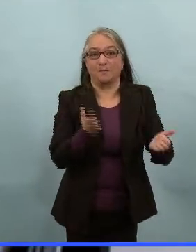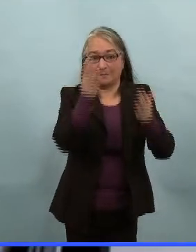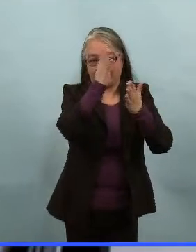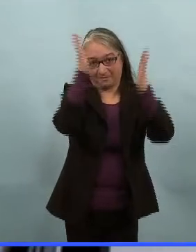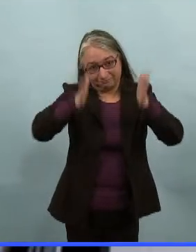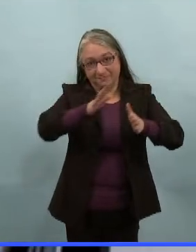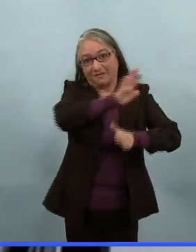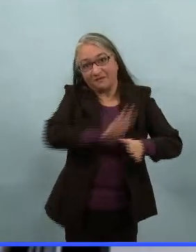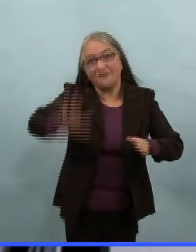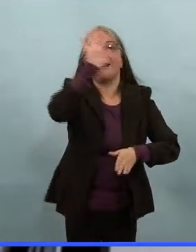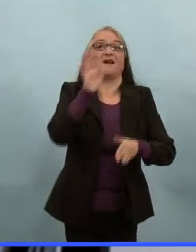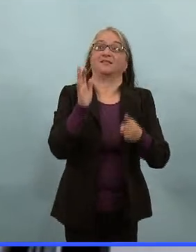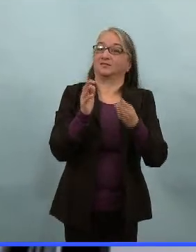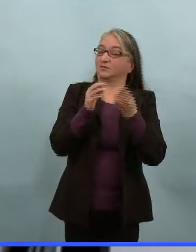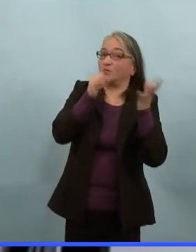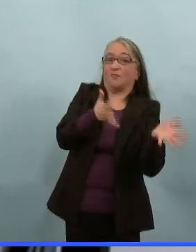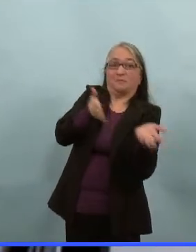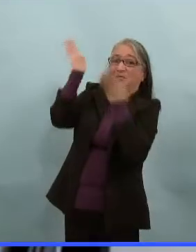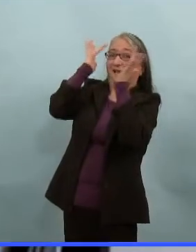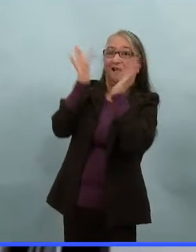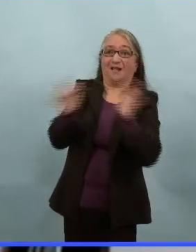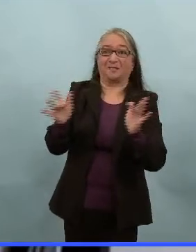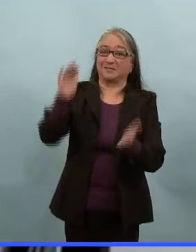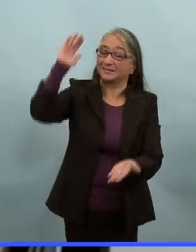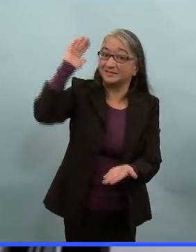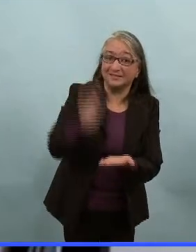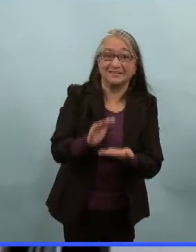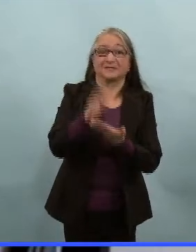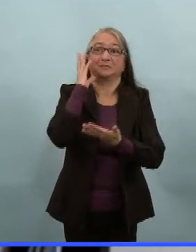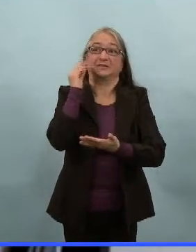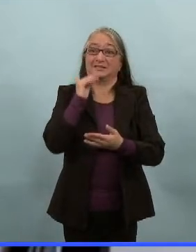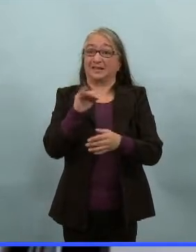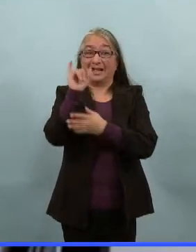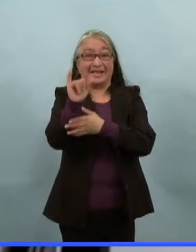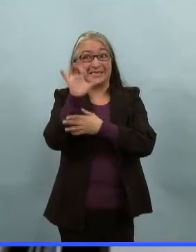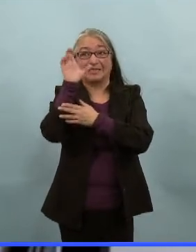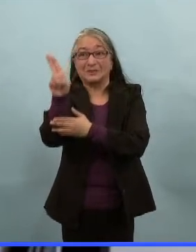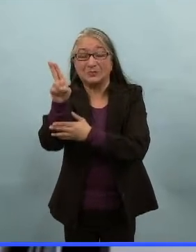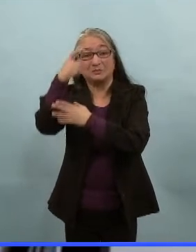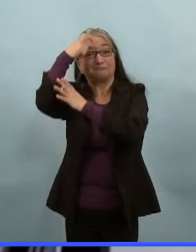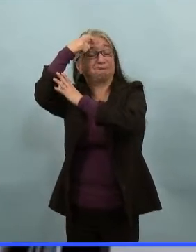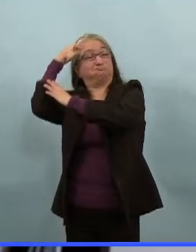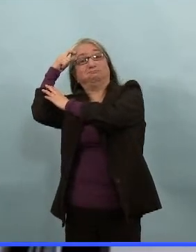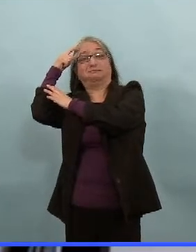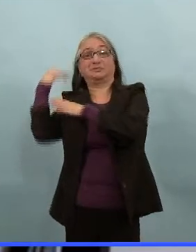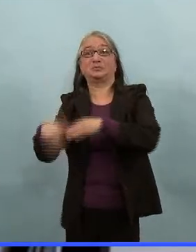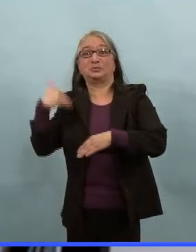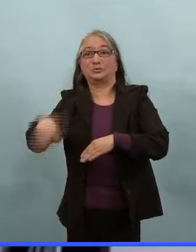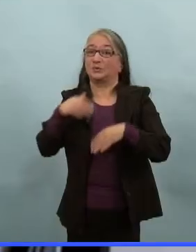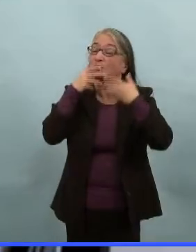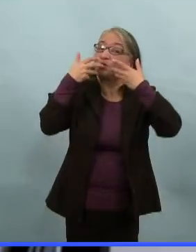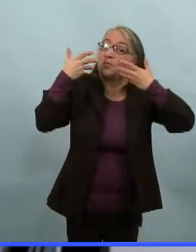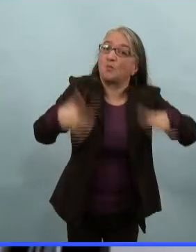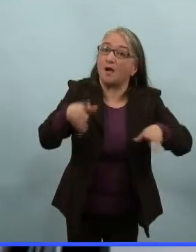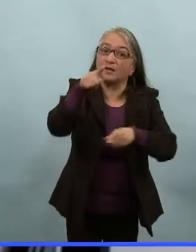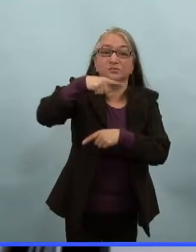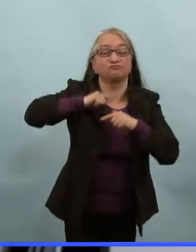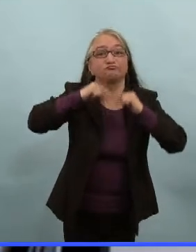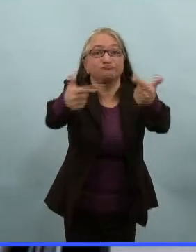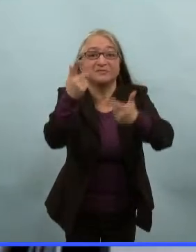is a traumatic experience and i don't want any manitobans to experience an icu admission and